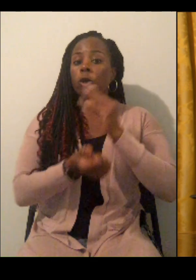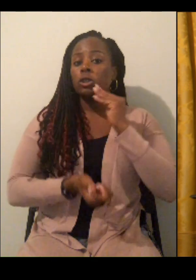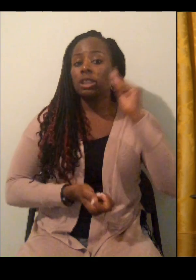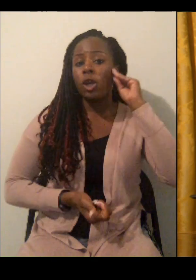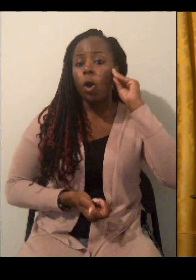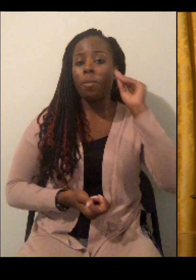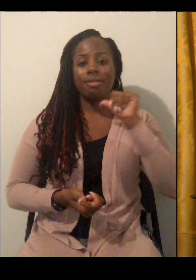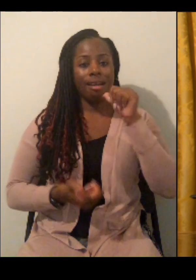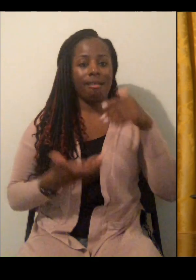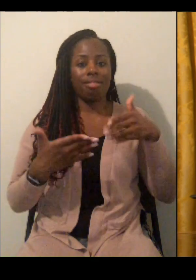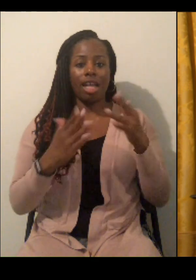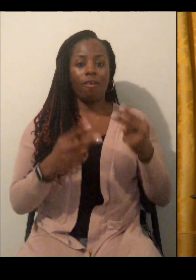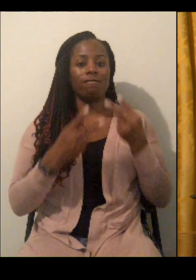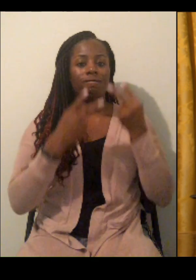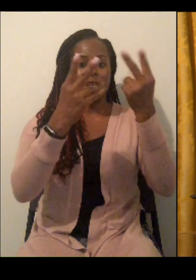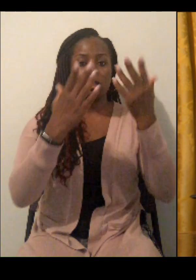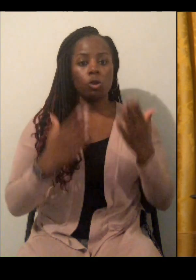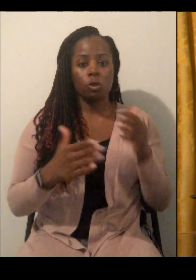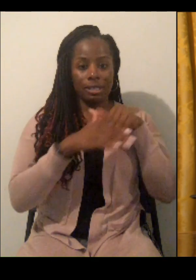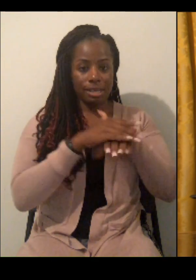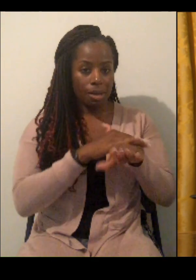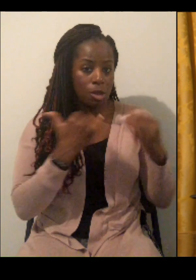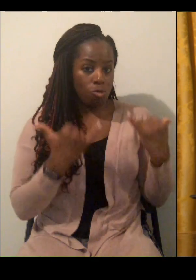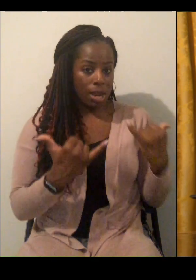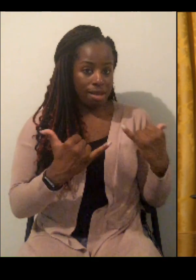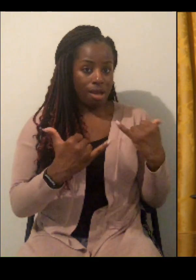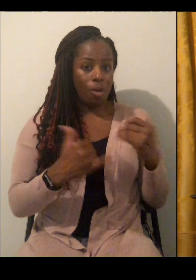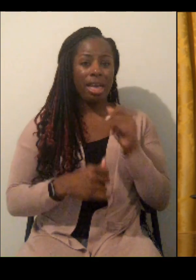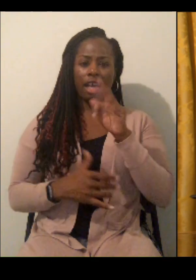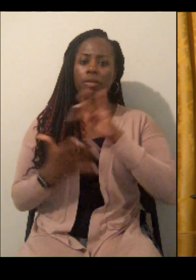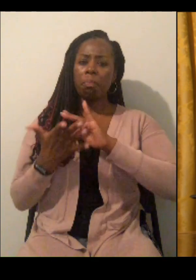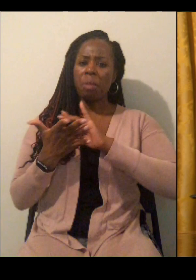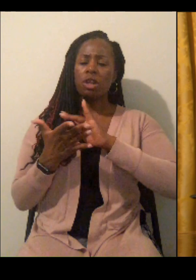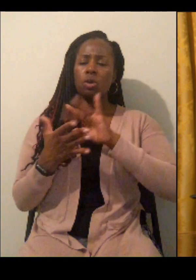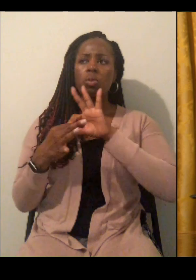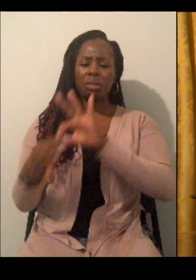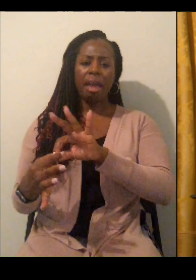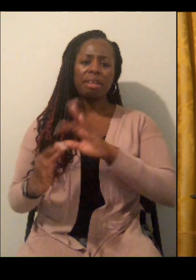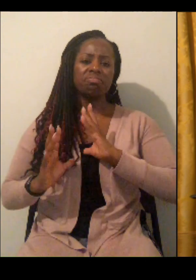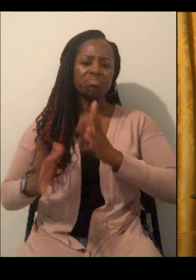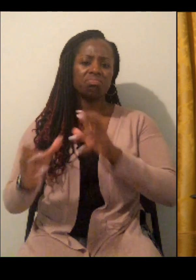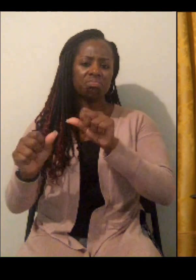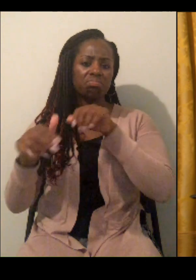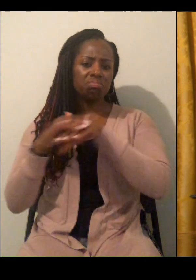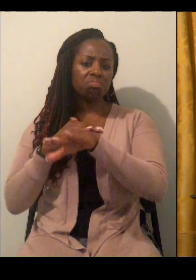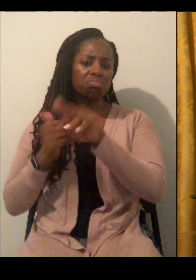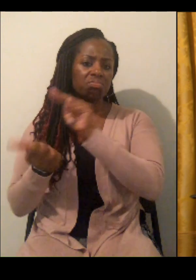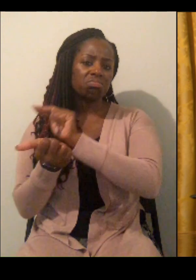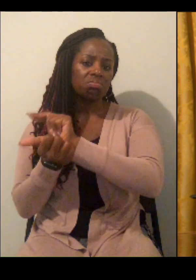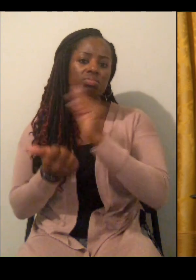visits in general older Americans should also avoid non-essential travel in